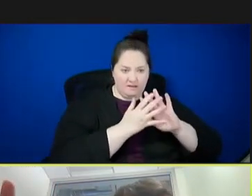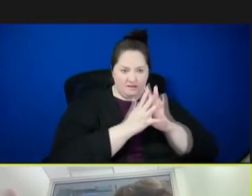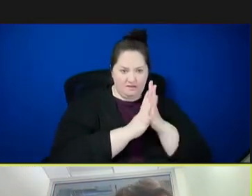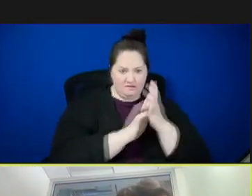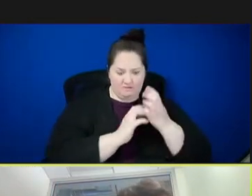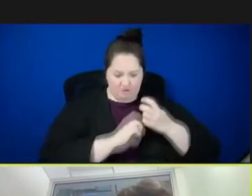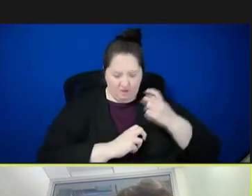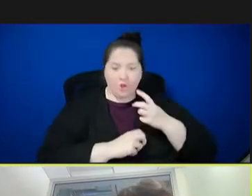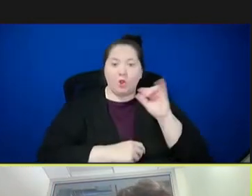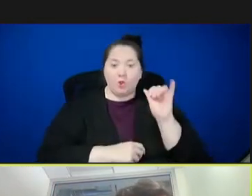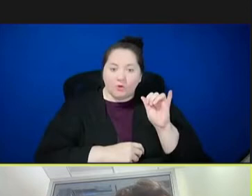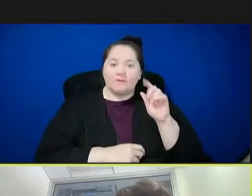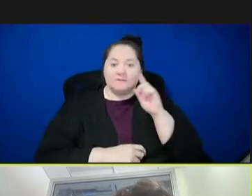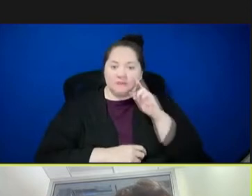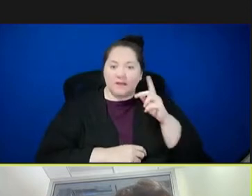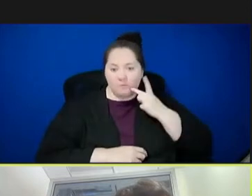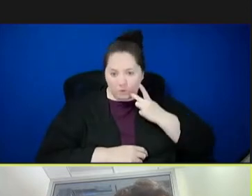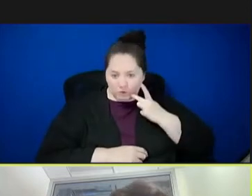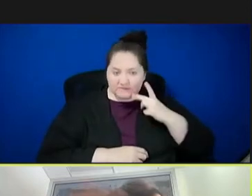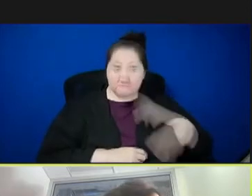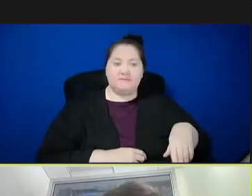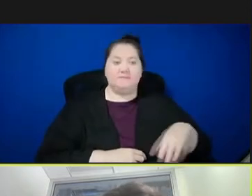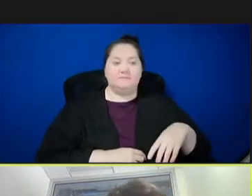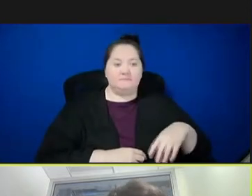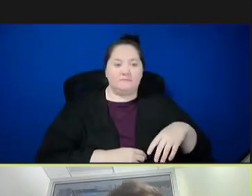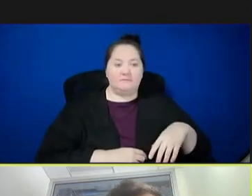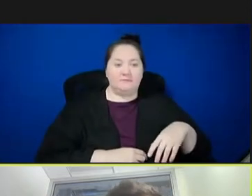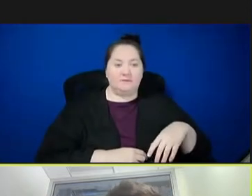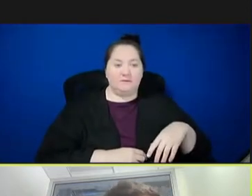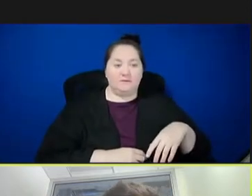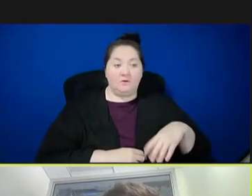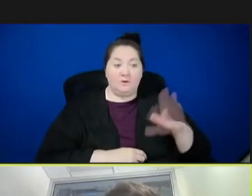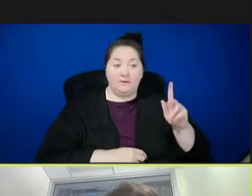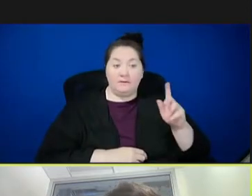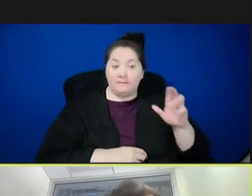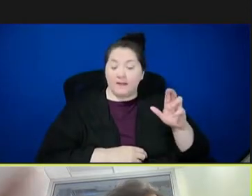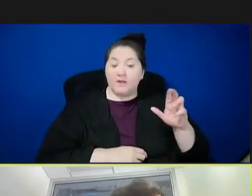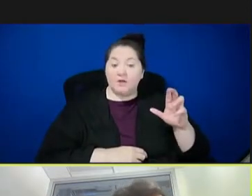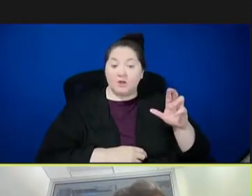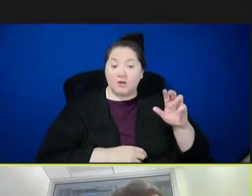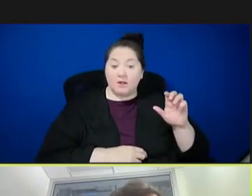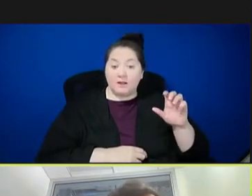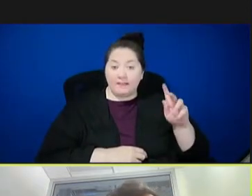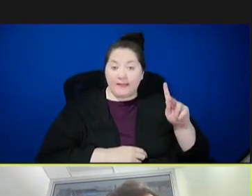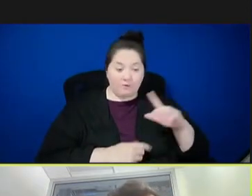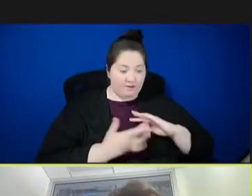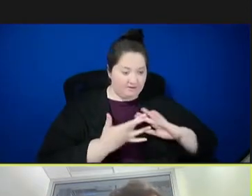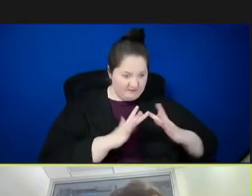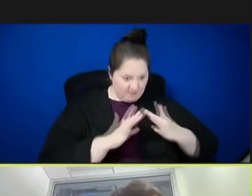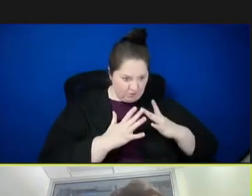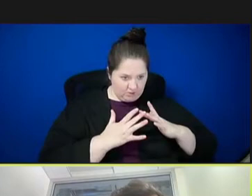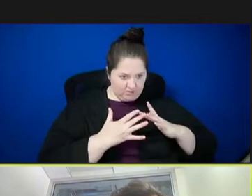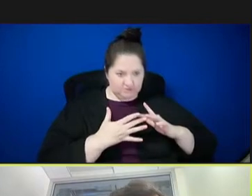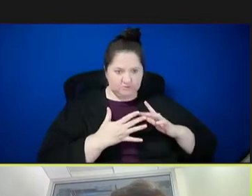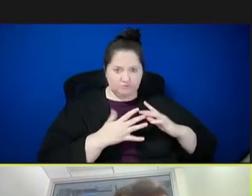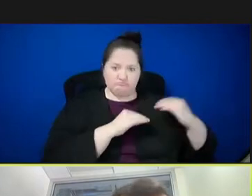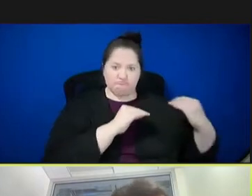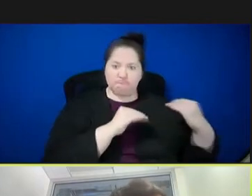right? And so we've trained, or people here in the Baker Lab have trained, these networks on the PDB,